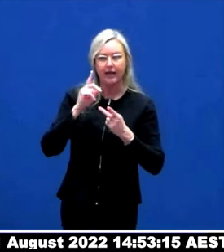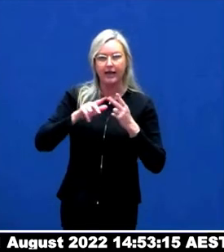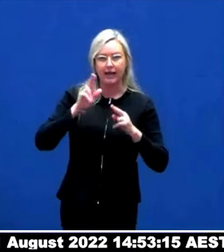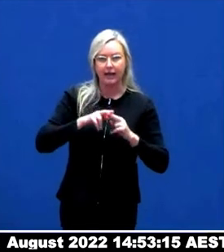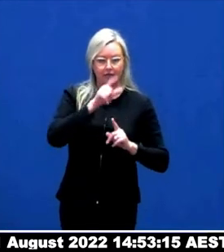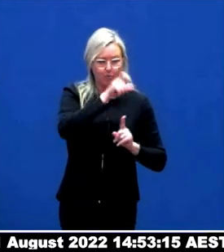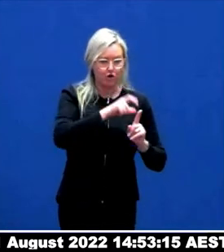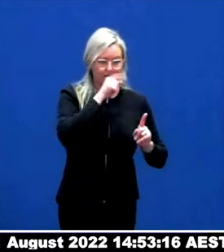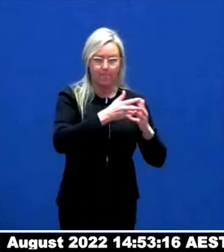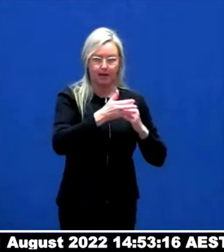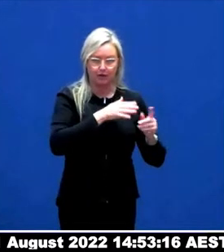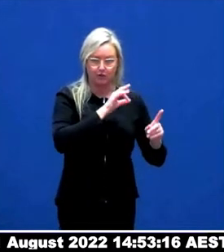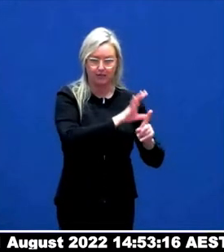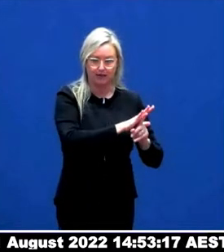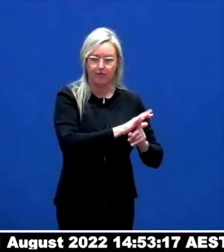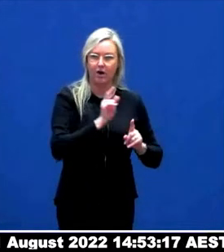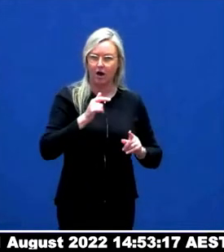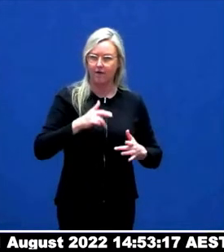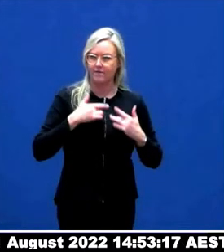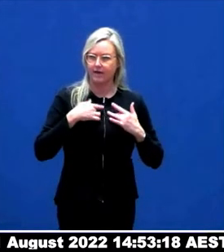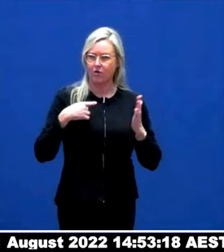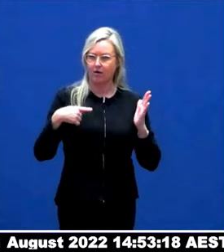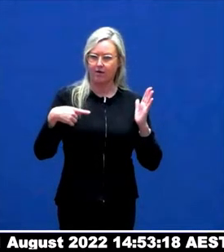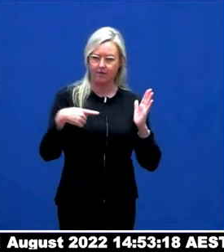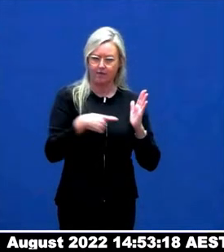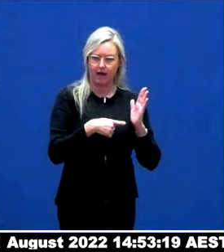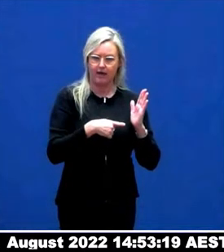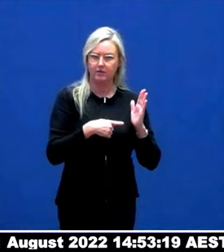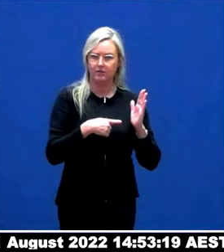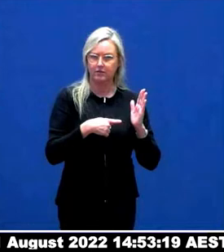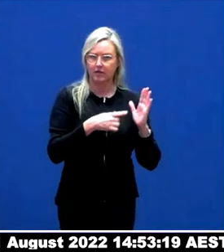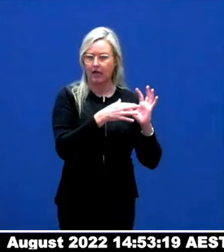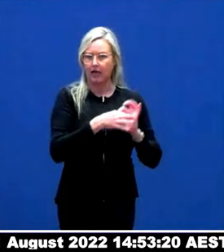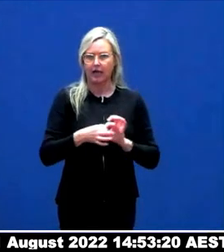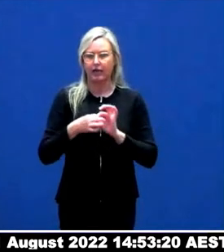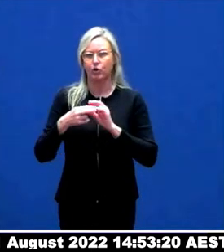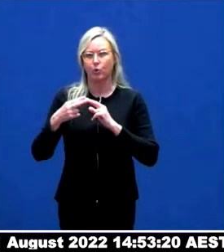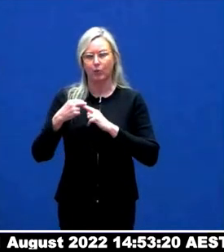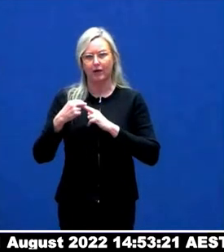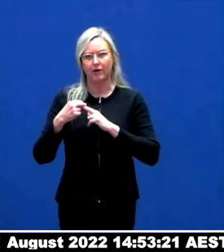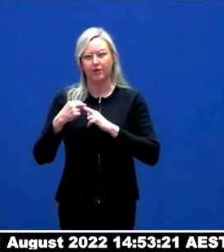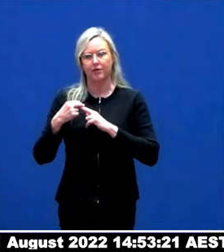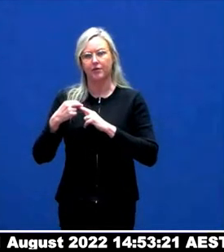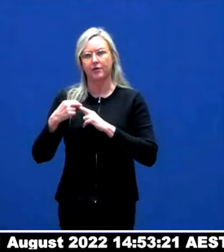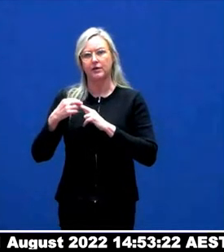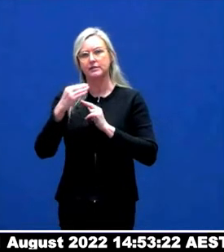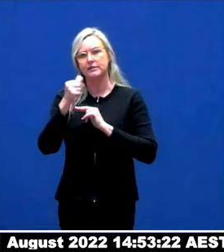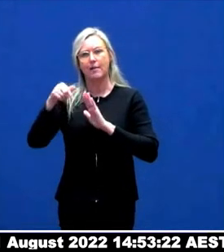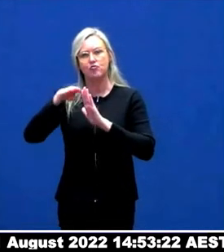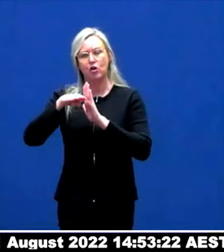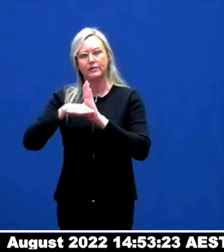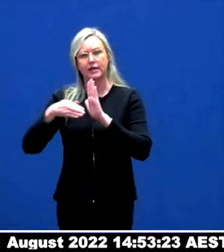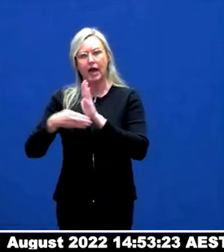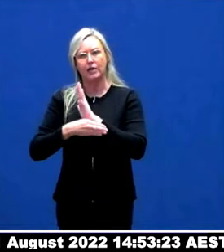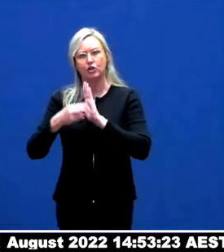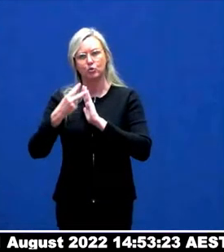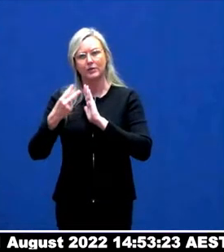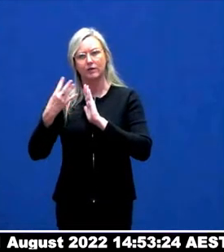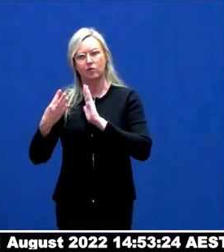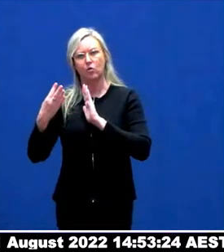That, I take it, is a reference to one of the criteria set out in 24(1) of the Act that an